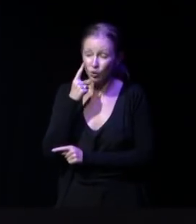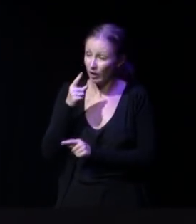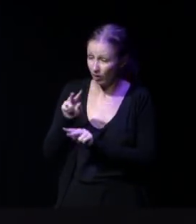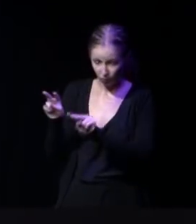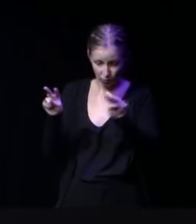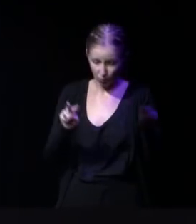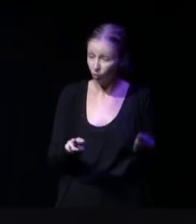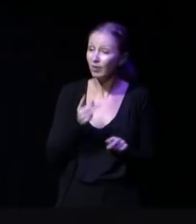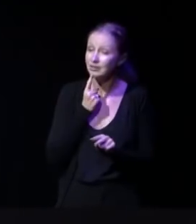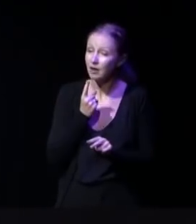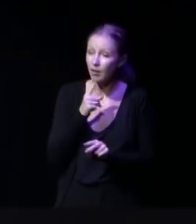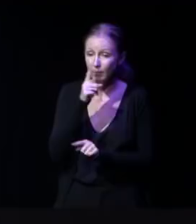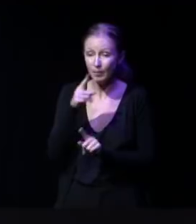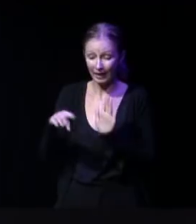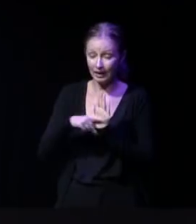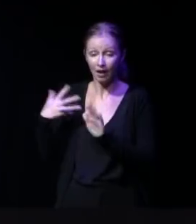by the structures in which we live.